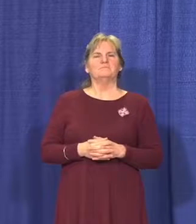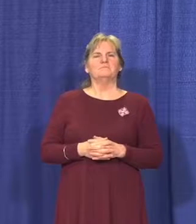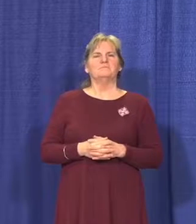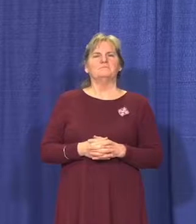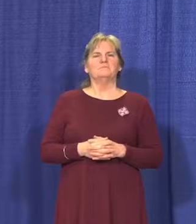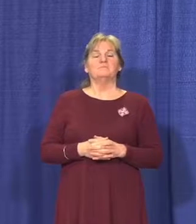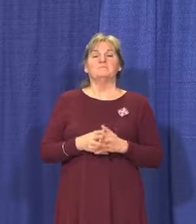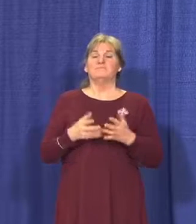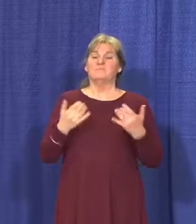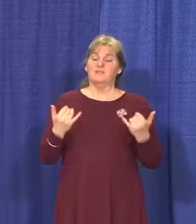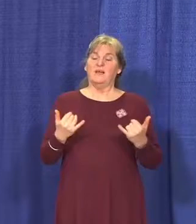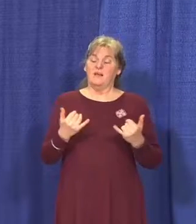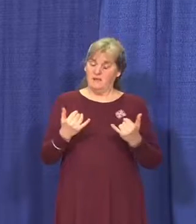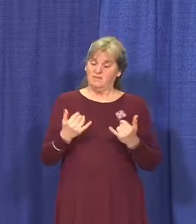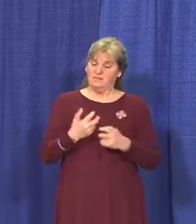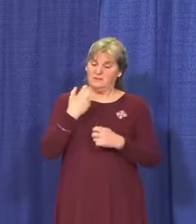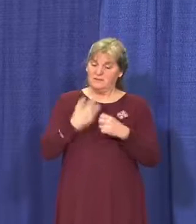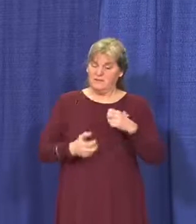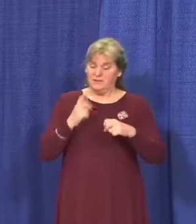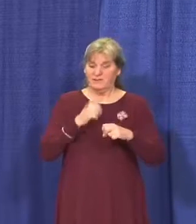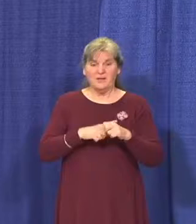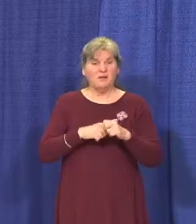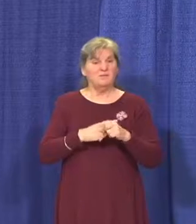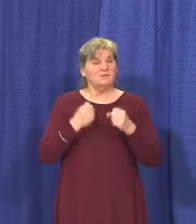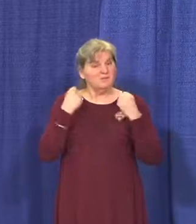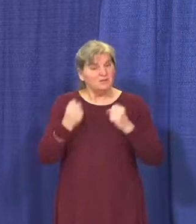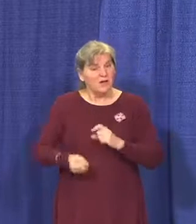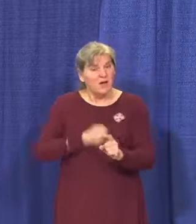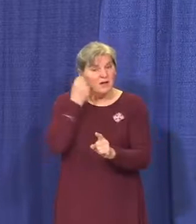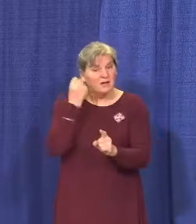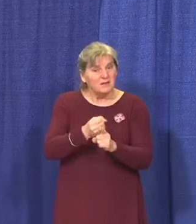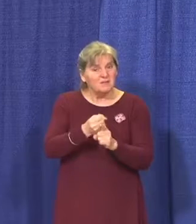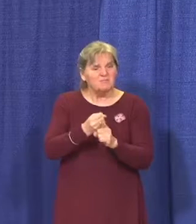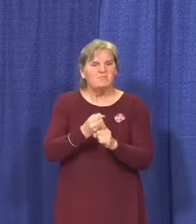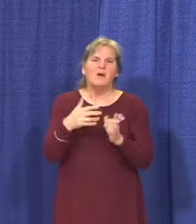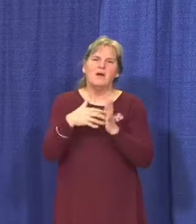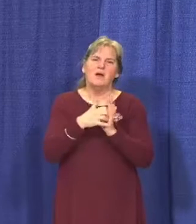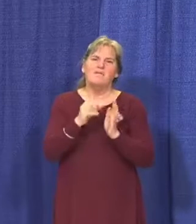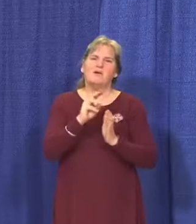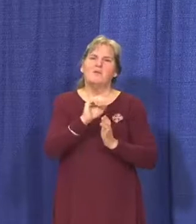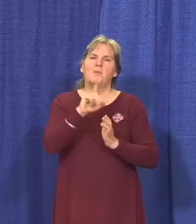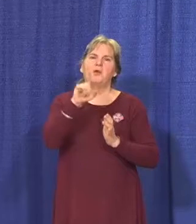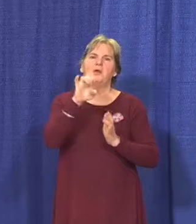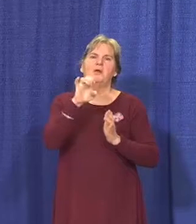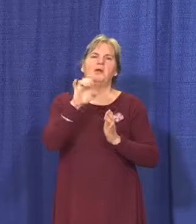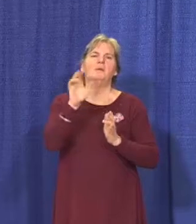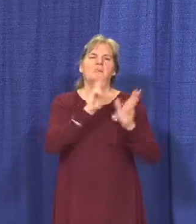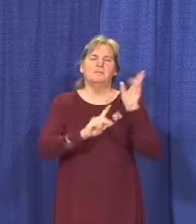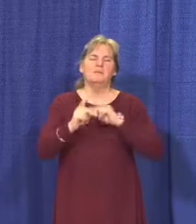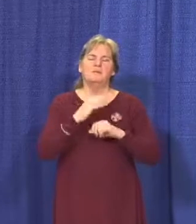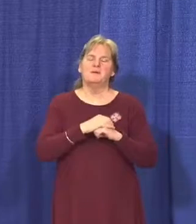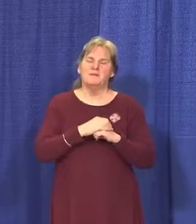In a time of crisis, the hardest hit are often the most vulnerable in our communities. I have spoken directly with